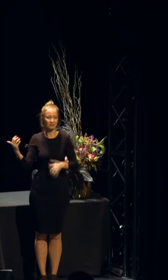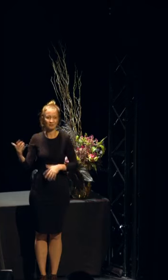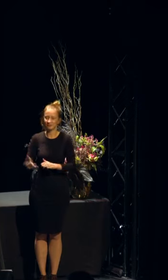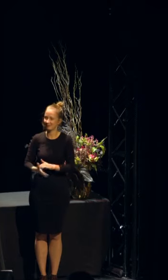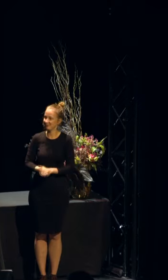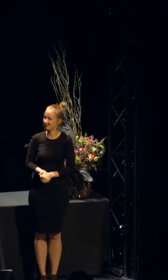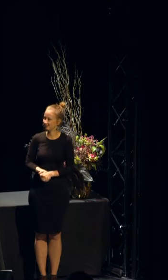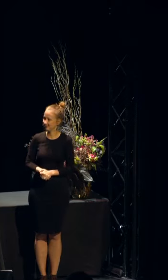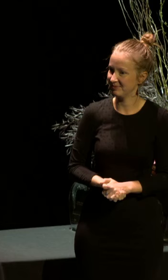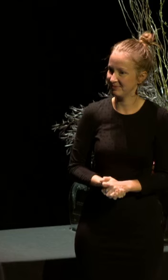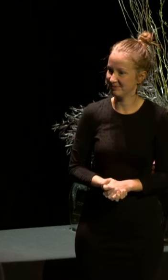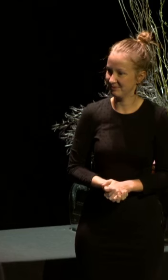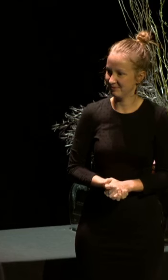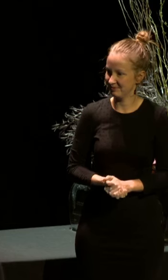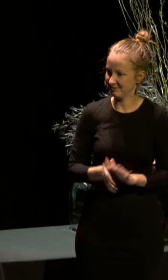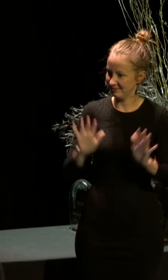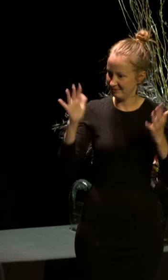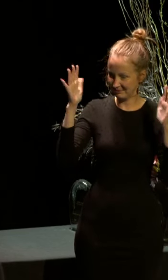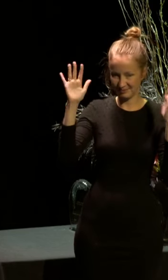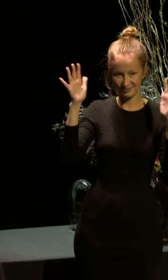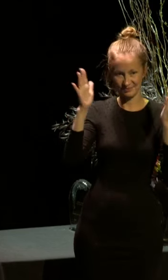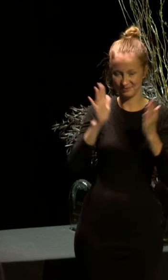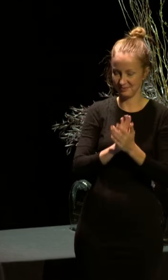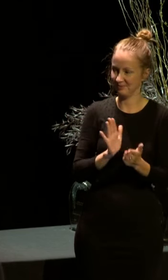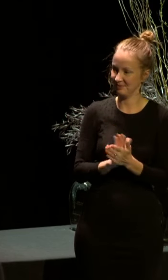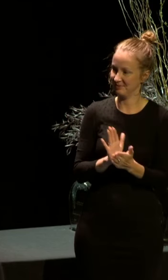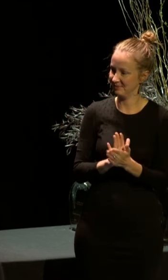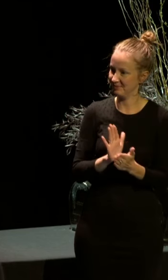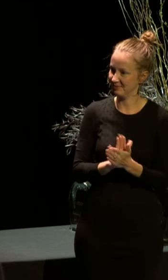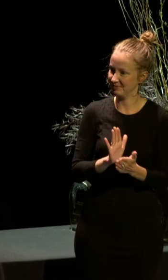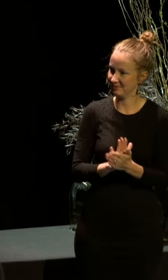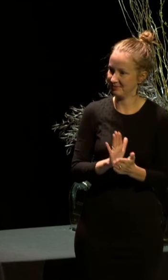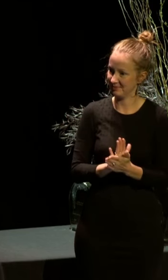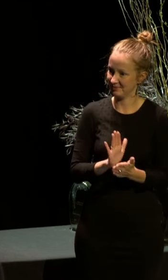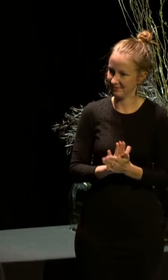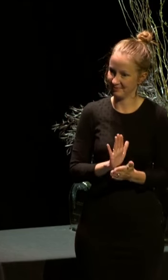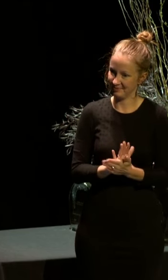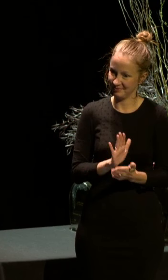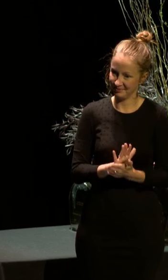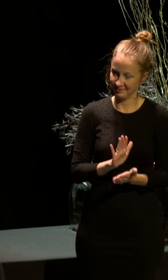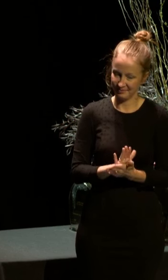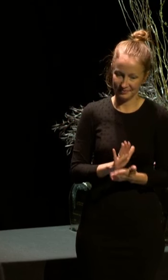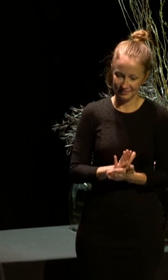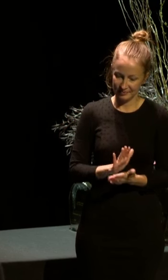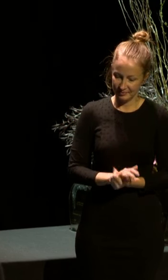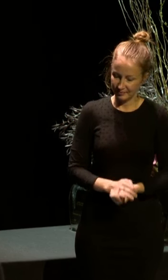So, how brilliant.